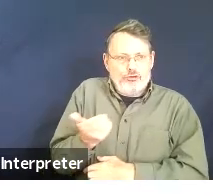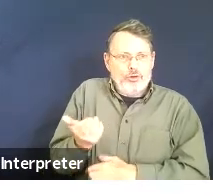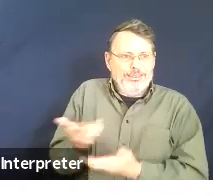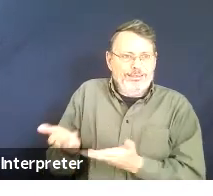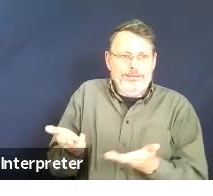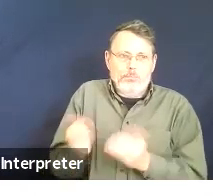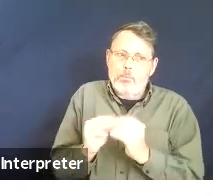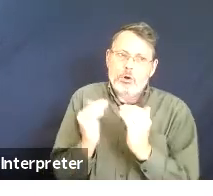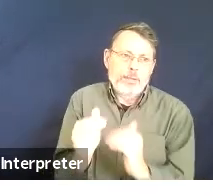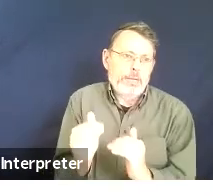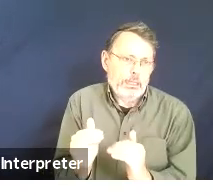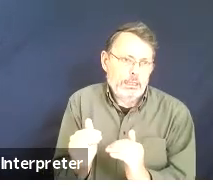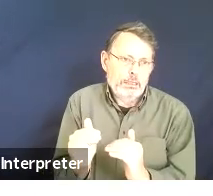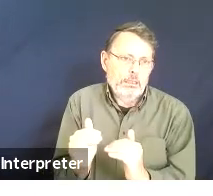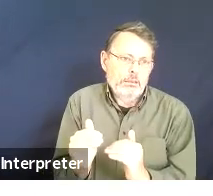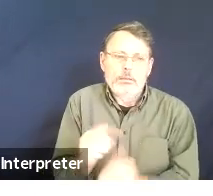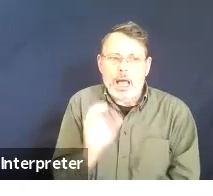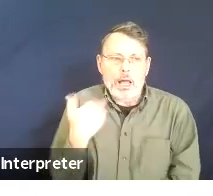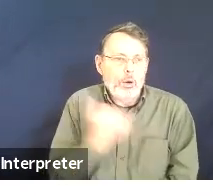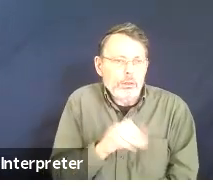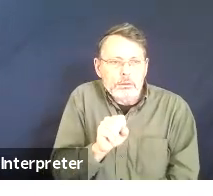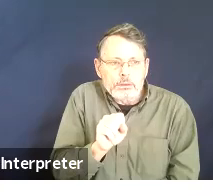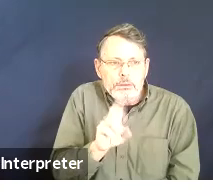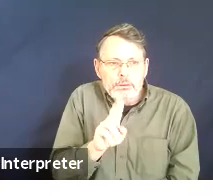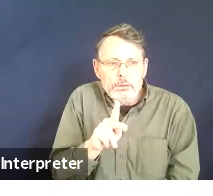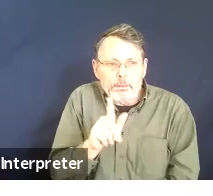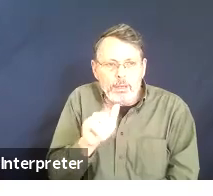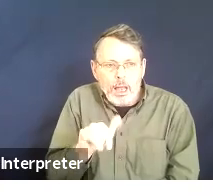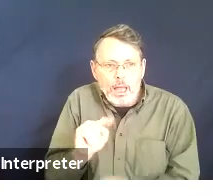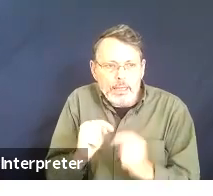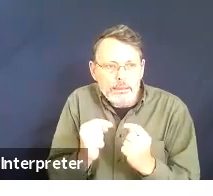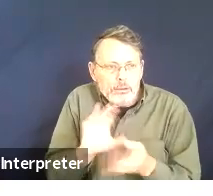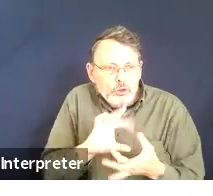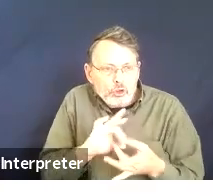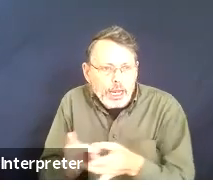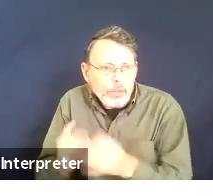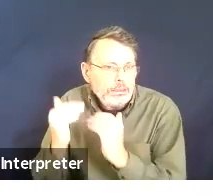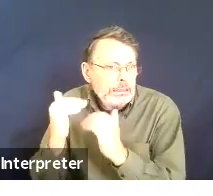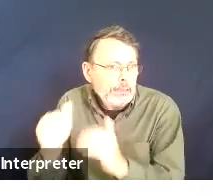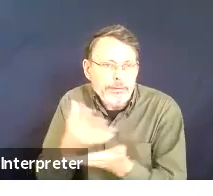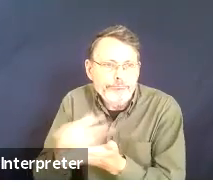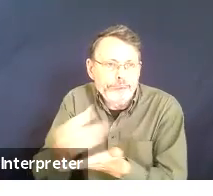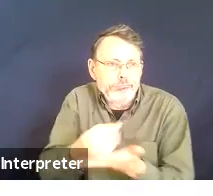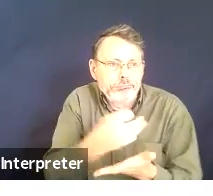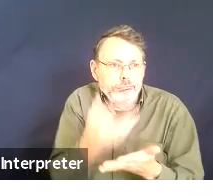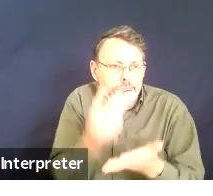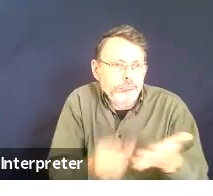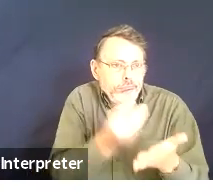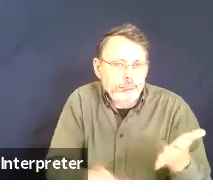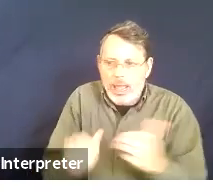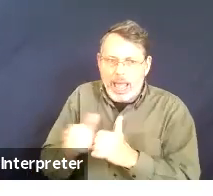limited, the supply chain was limited, and the question was how can we pull those resources?